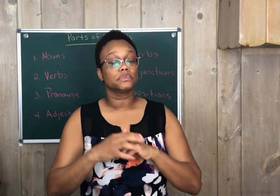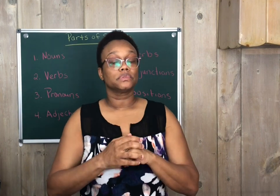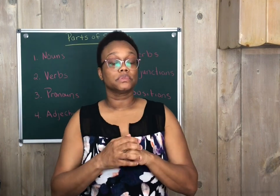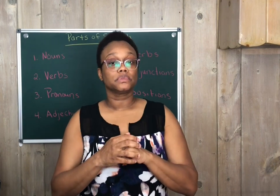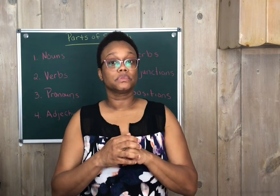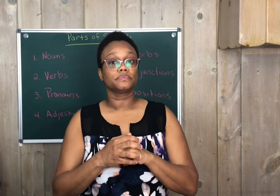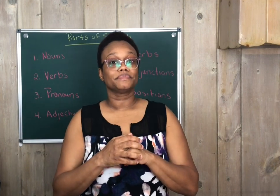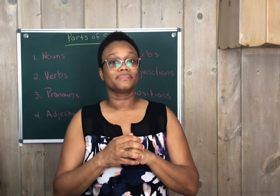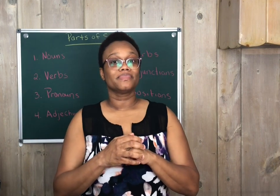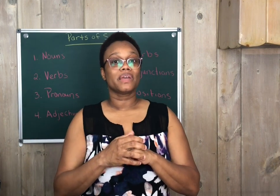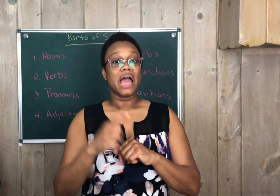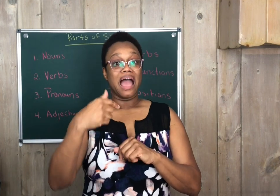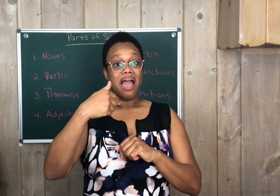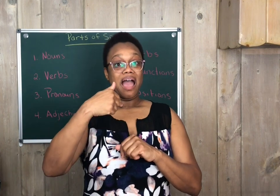But